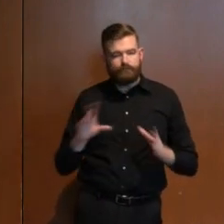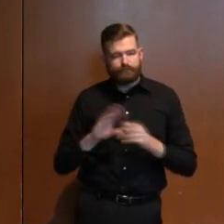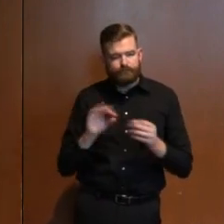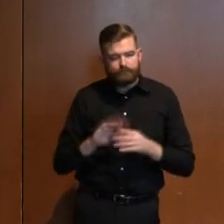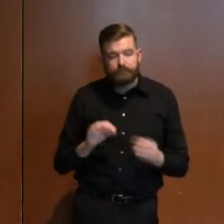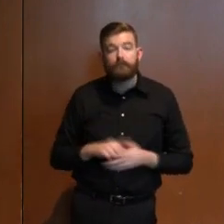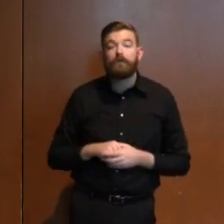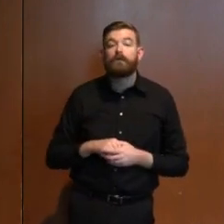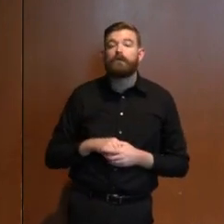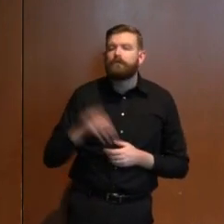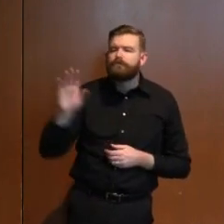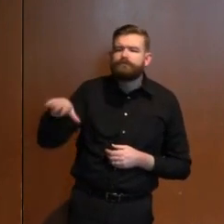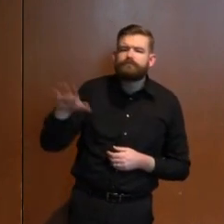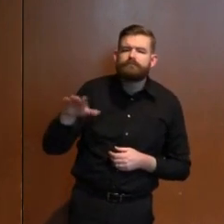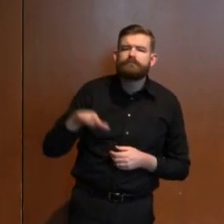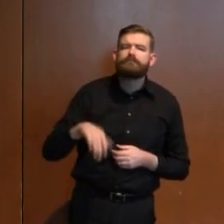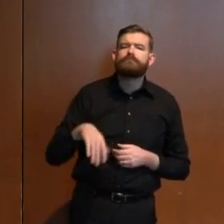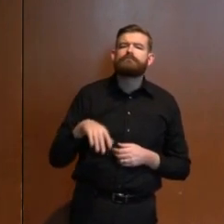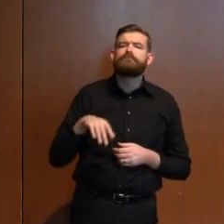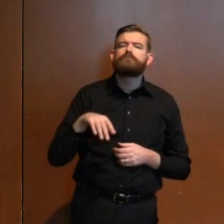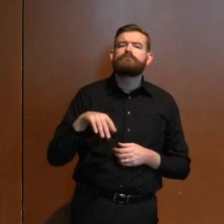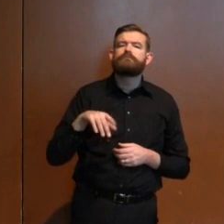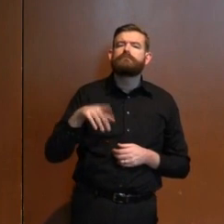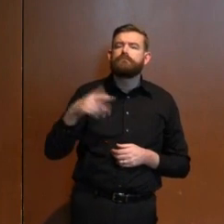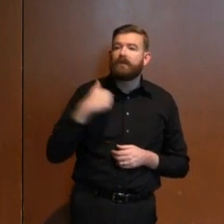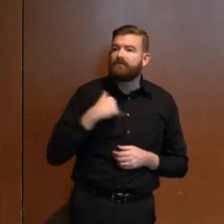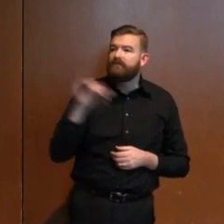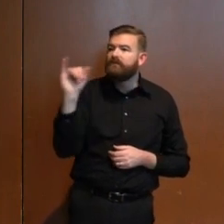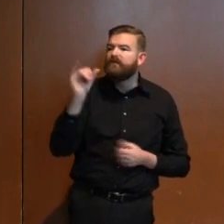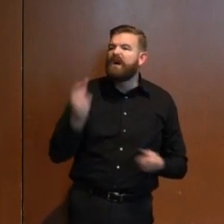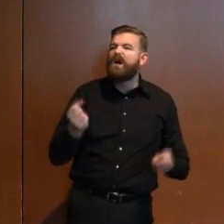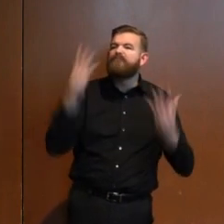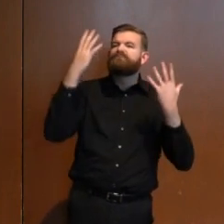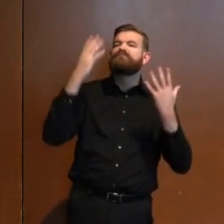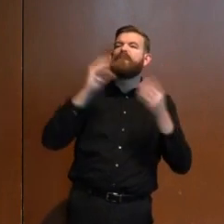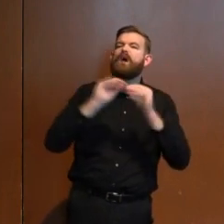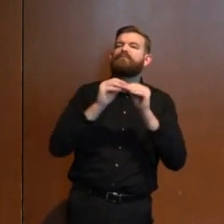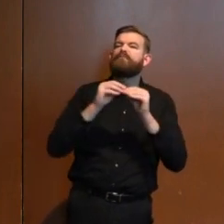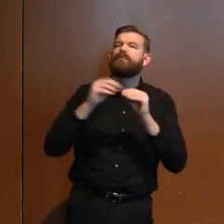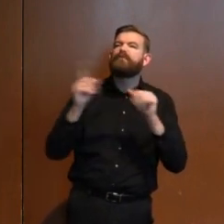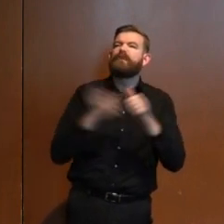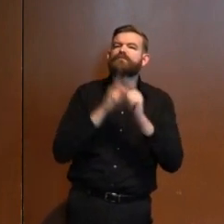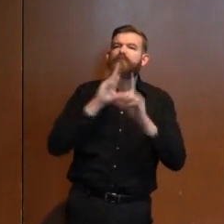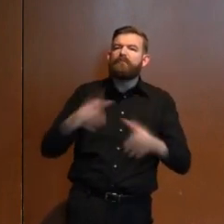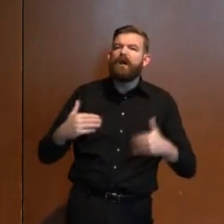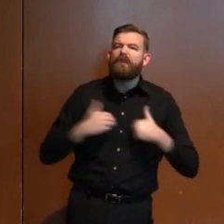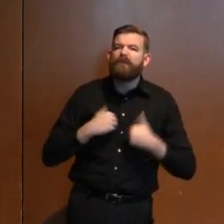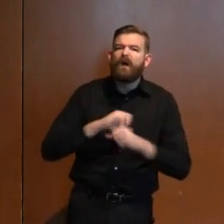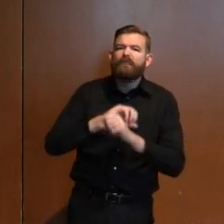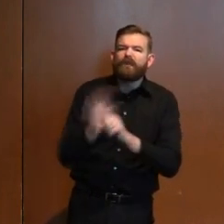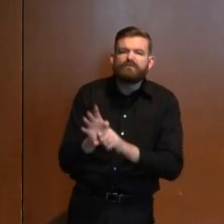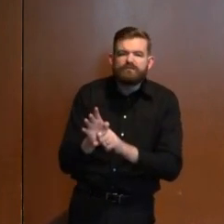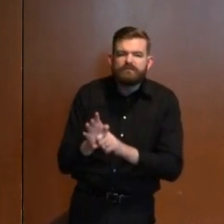AND ACUITY OF THE PATIENT. JUDY ANYTHING ON INFECTION RATES OF FIRST RESPONDERS AND ANY EXPECTED POLICIES OR ANYONE